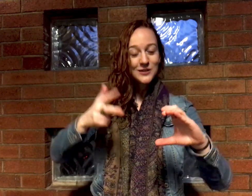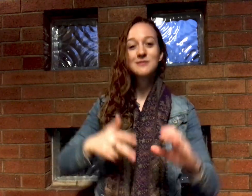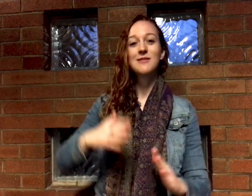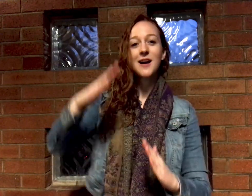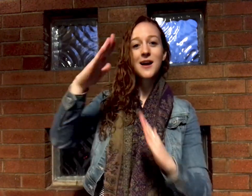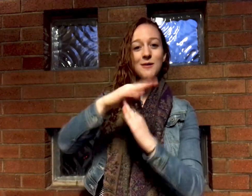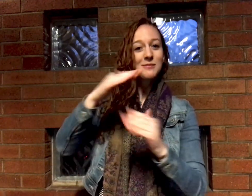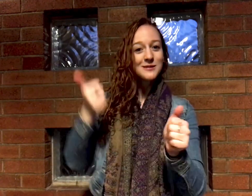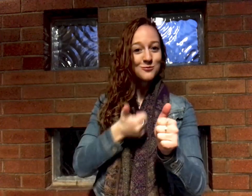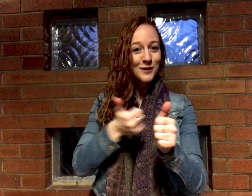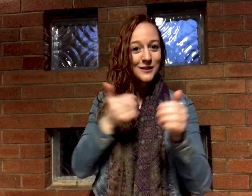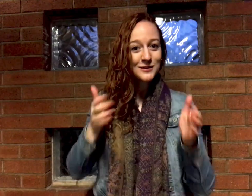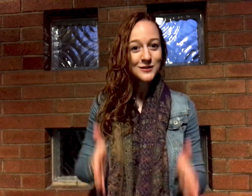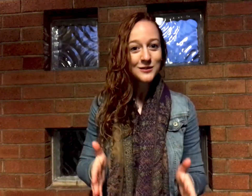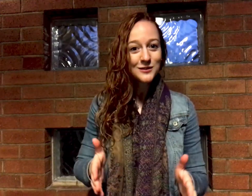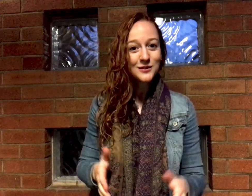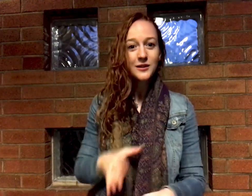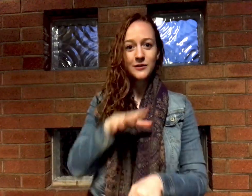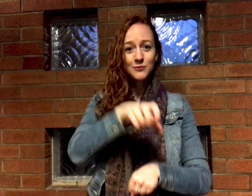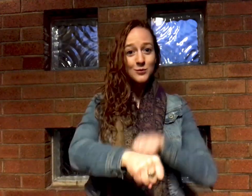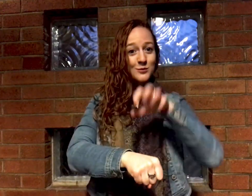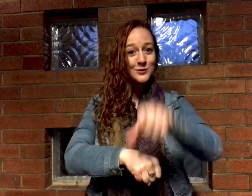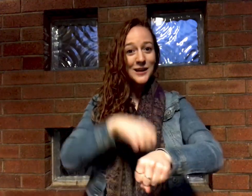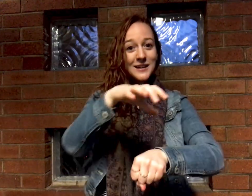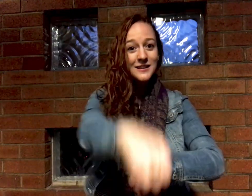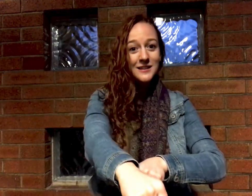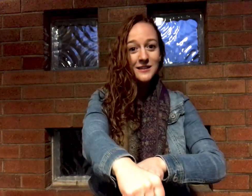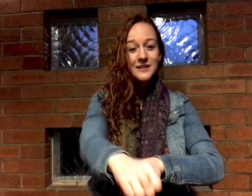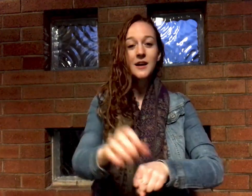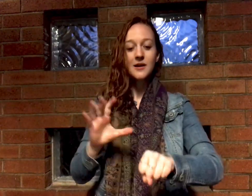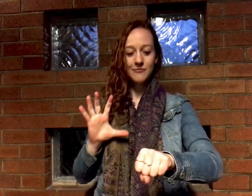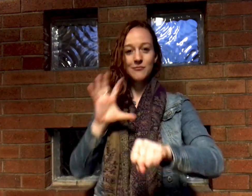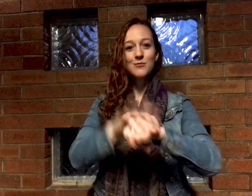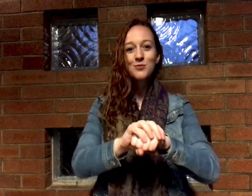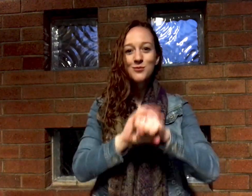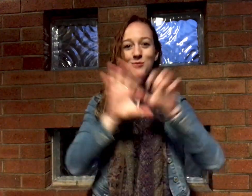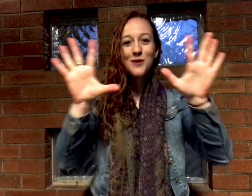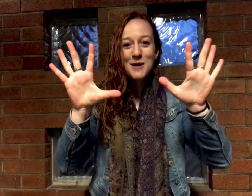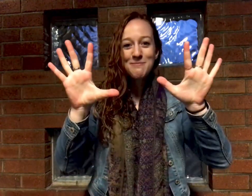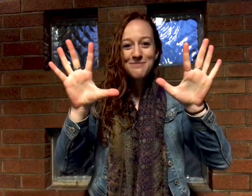apex predator, food chain, and food web!